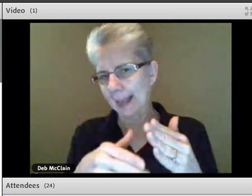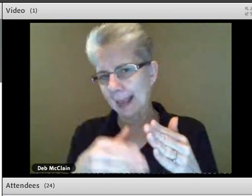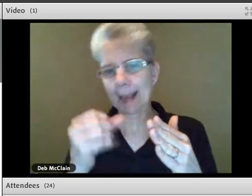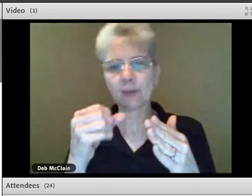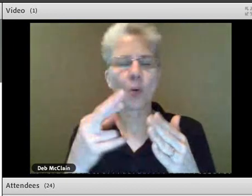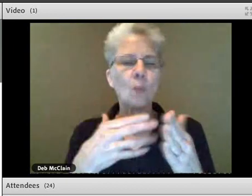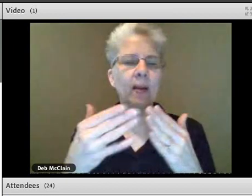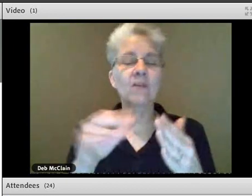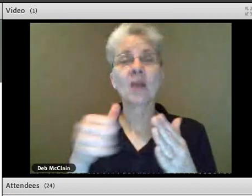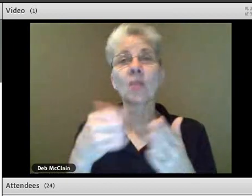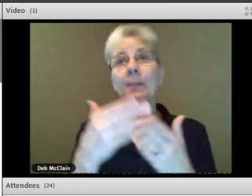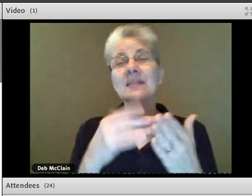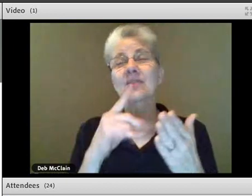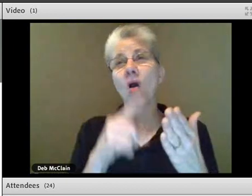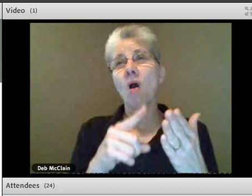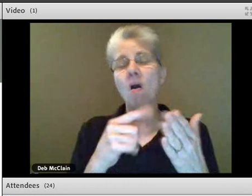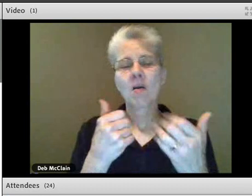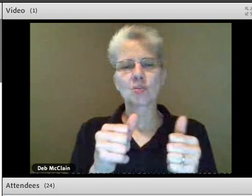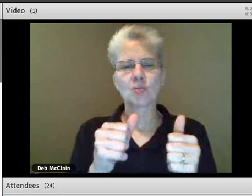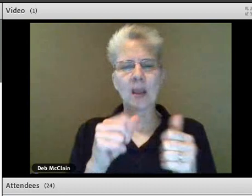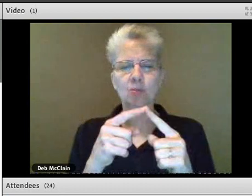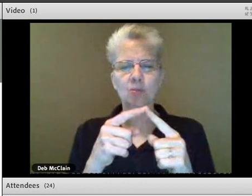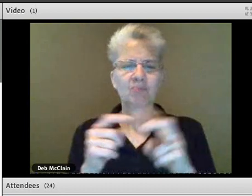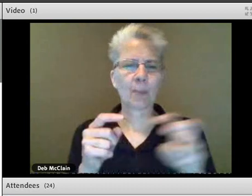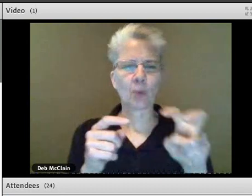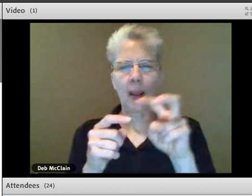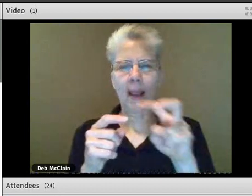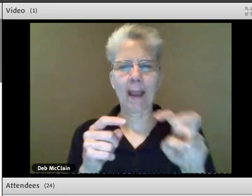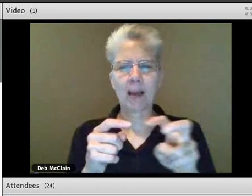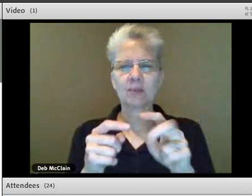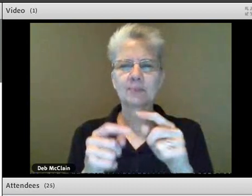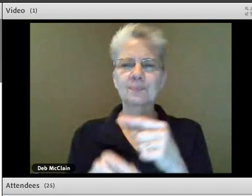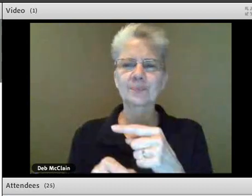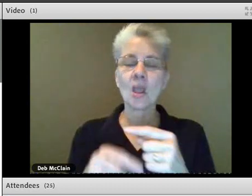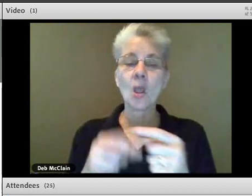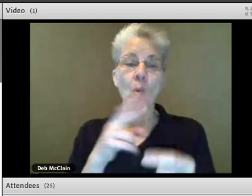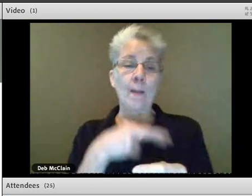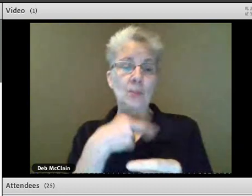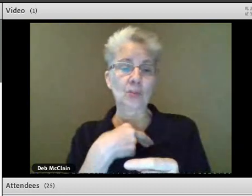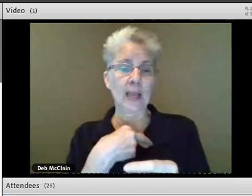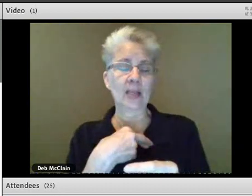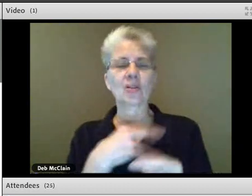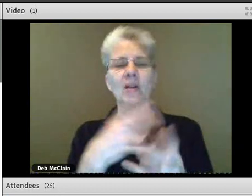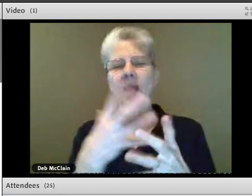The other pieces are, and I'll kind of quickly touch it, is reputation. Watch the reviews.